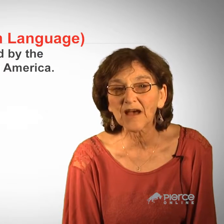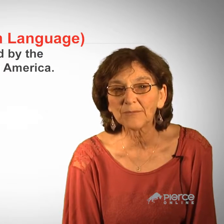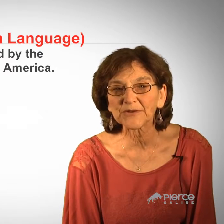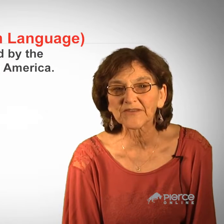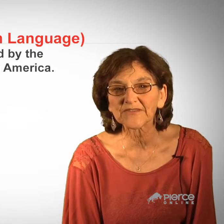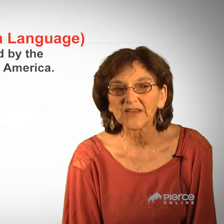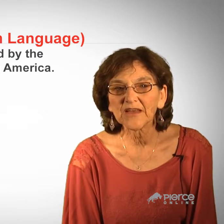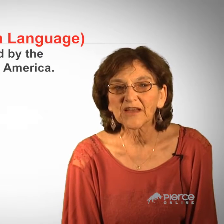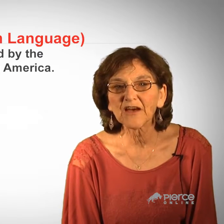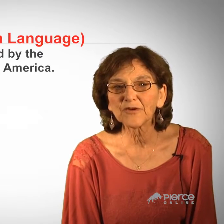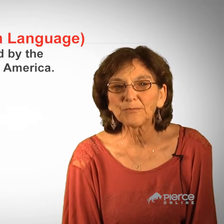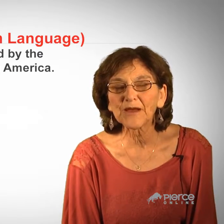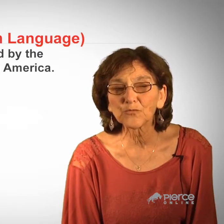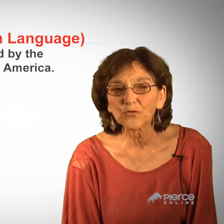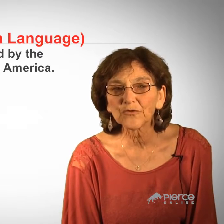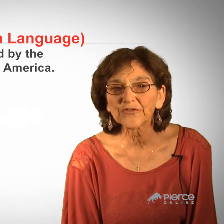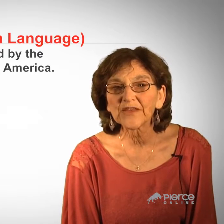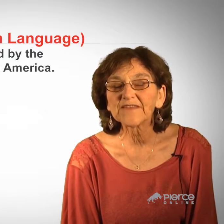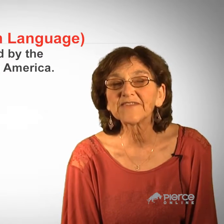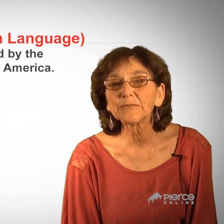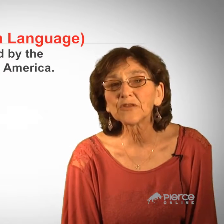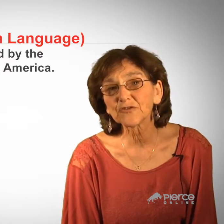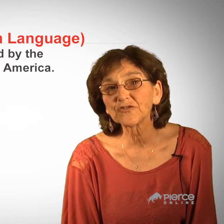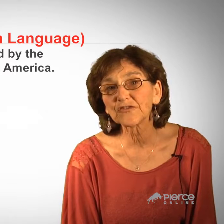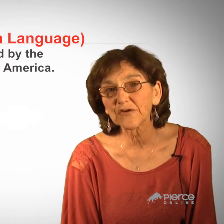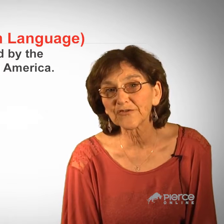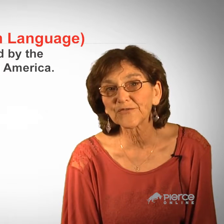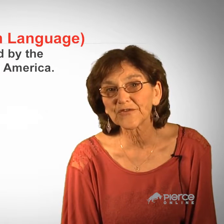competence governed by rules similar to those